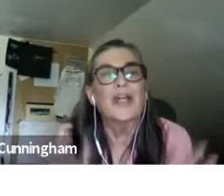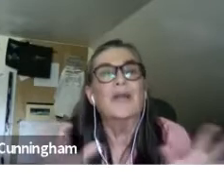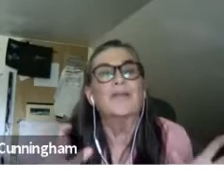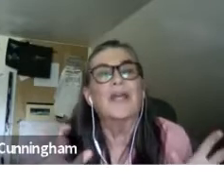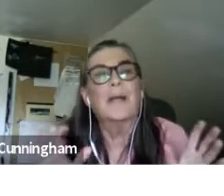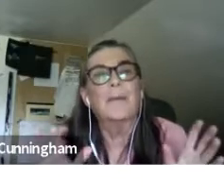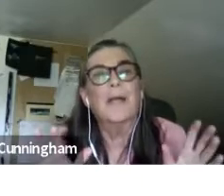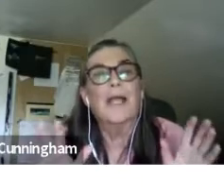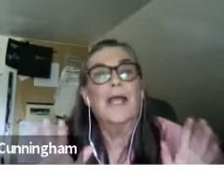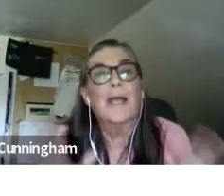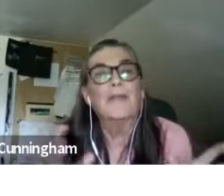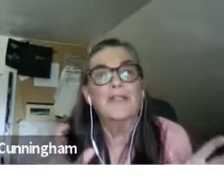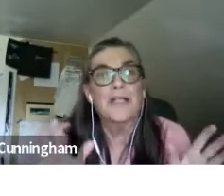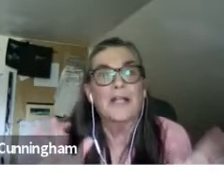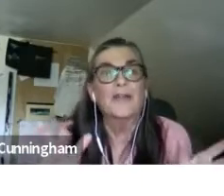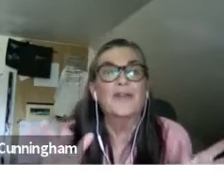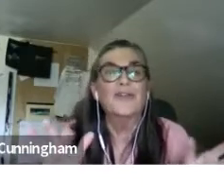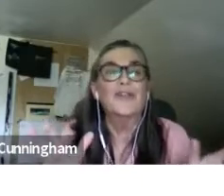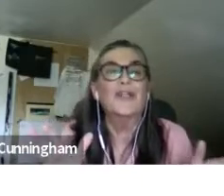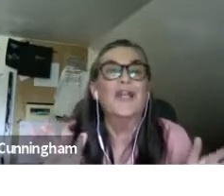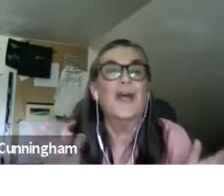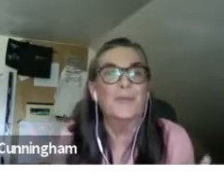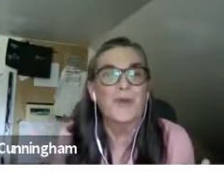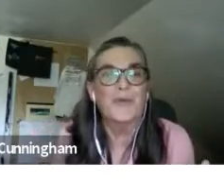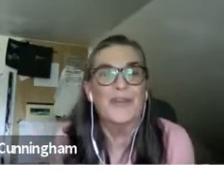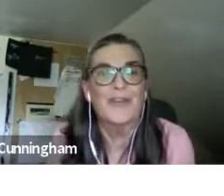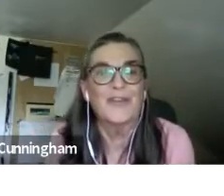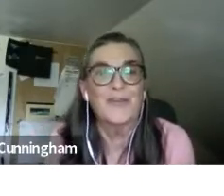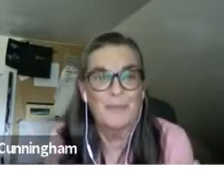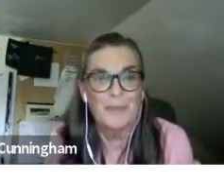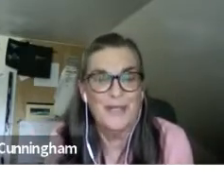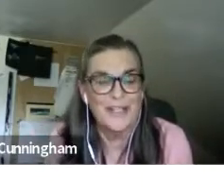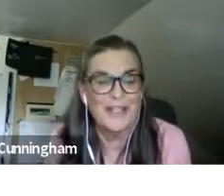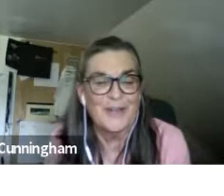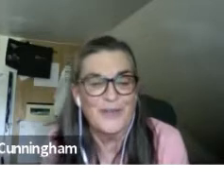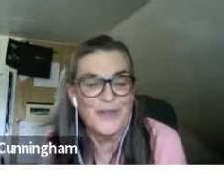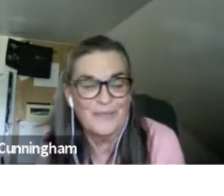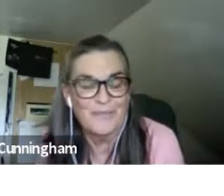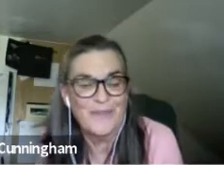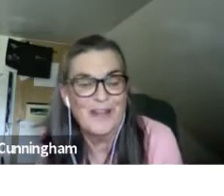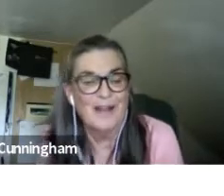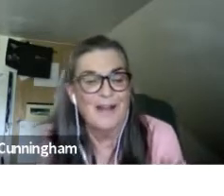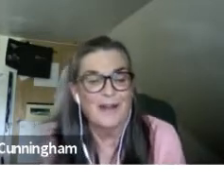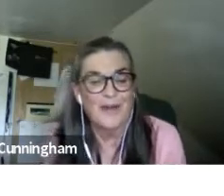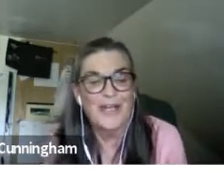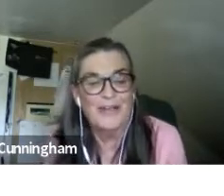to Abby SPEN GEL. She helped me with this piece and it was a great